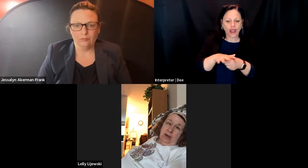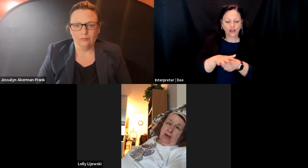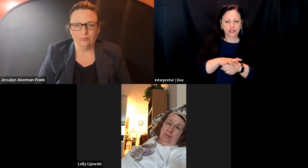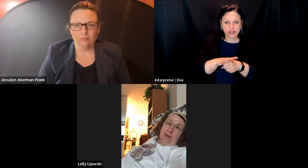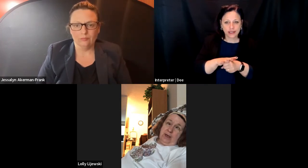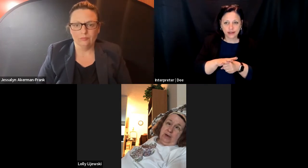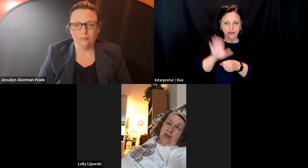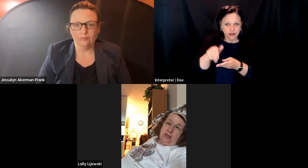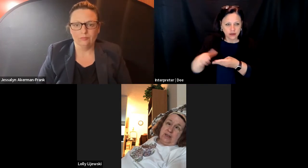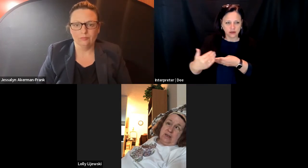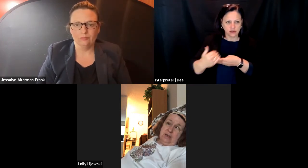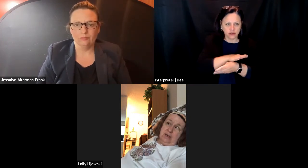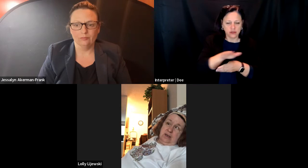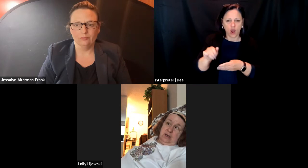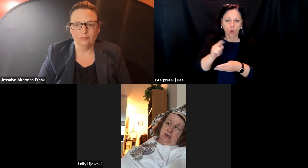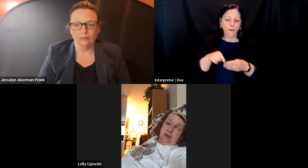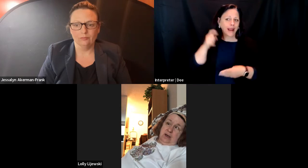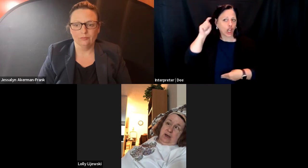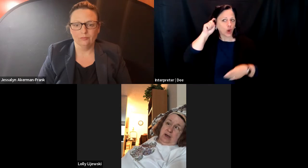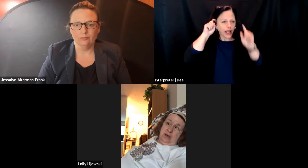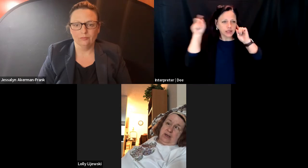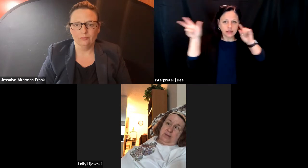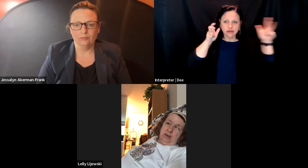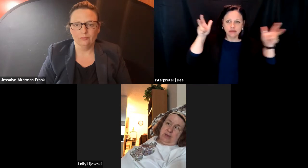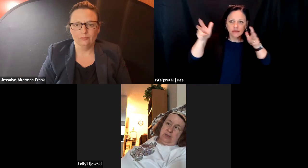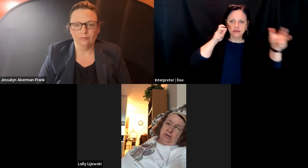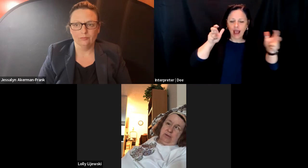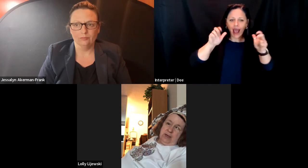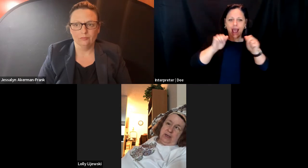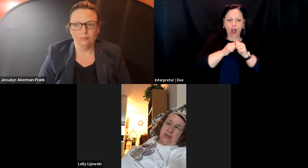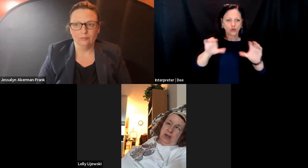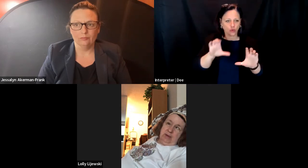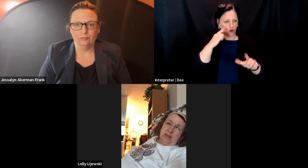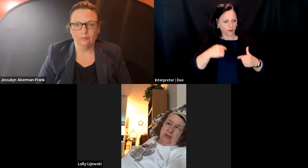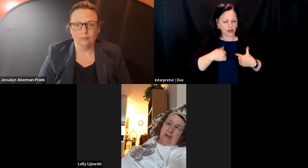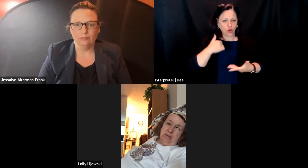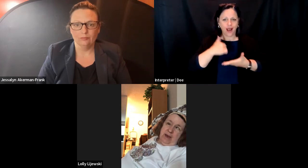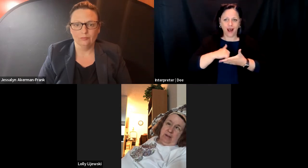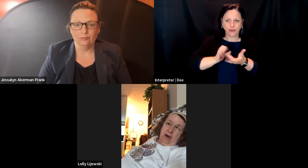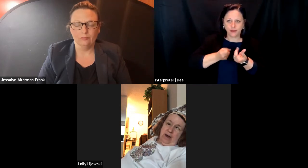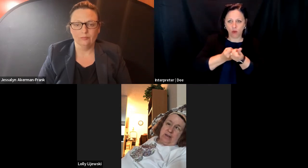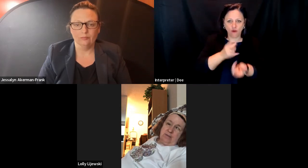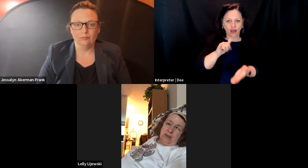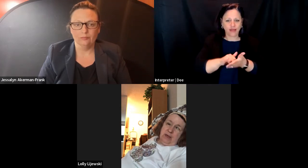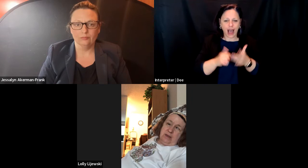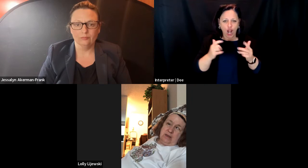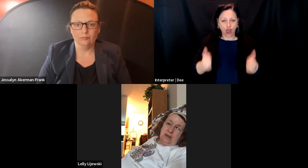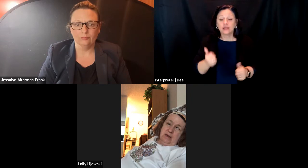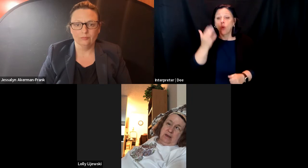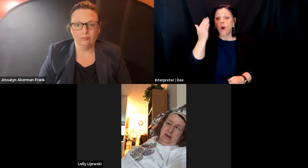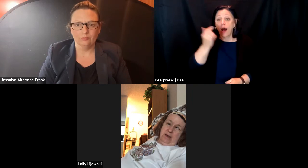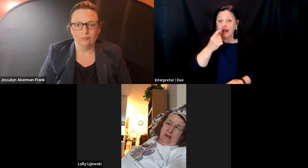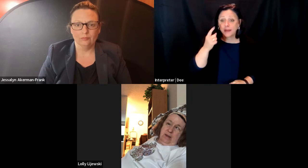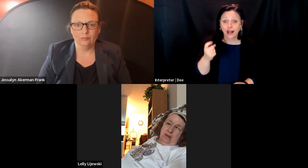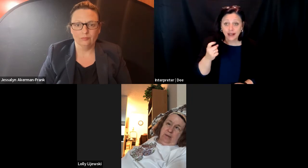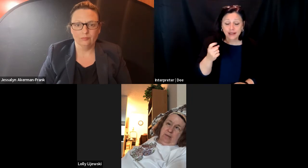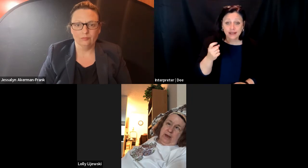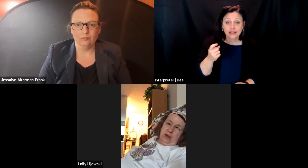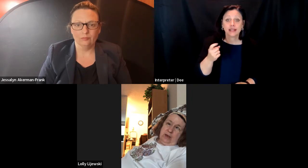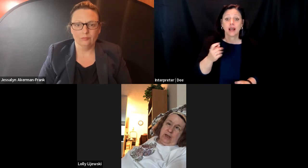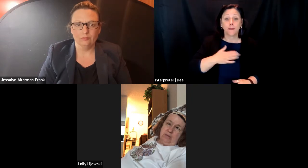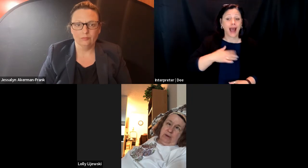experience that I've had to do a lot of education around as a person who identifies primarily as blind, but